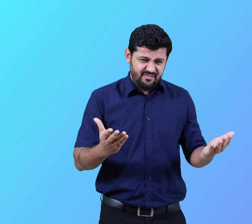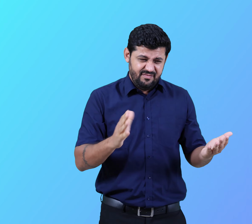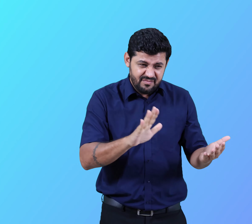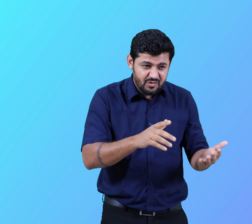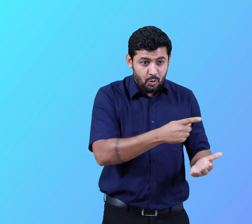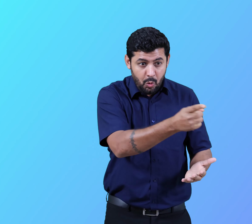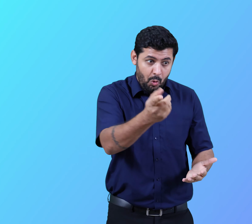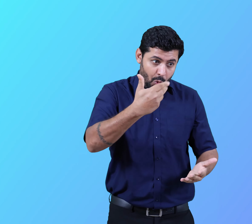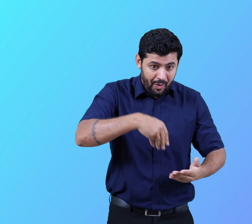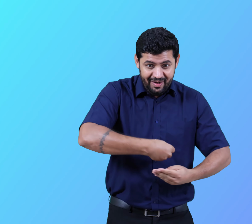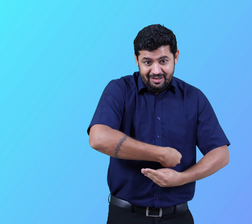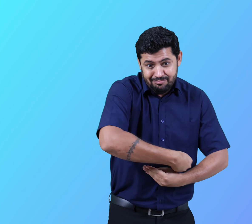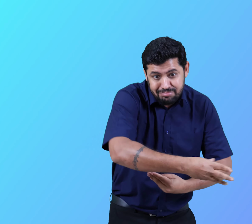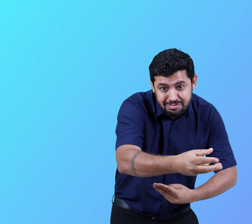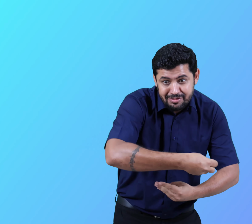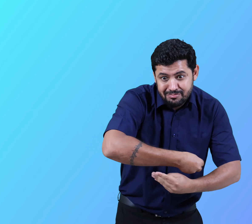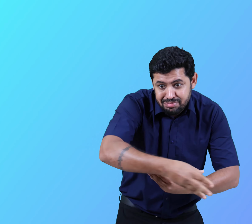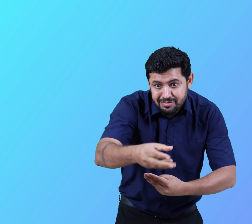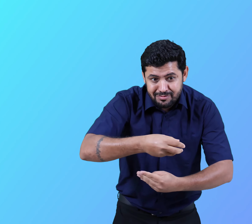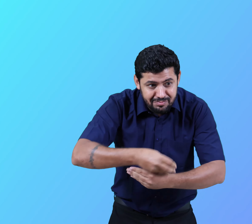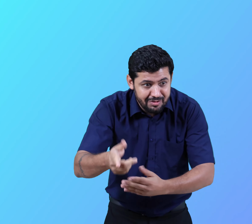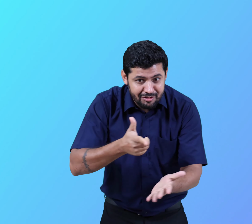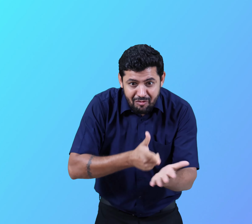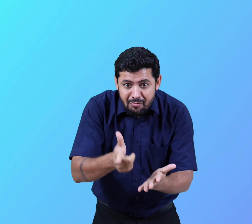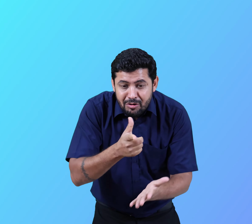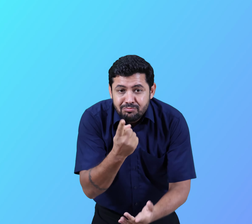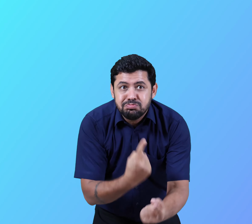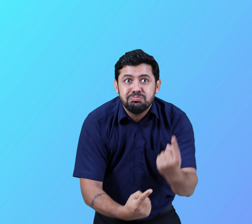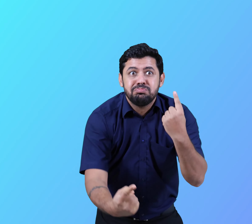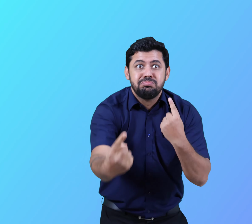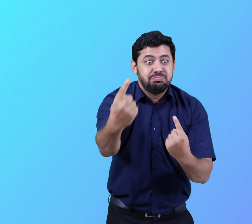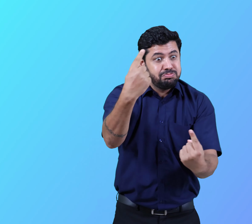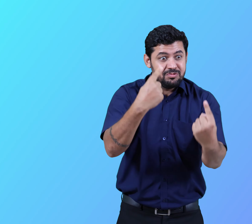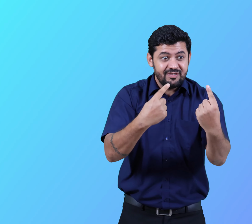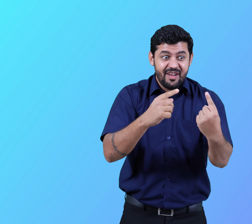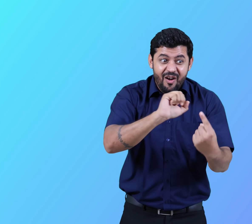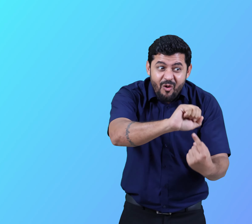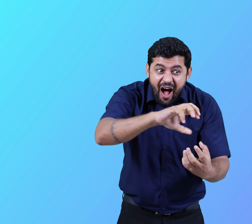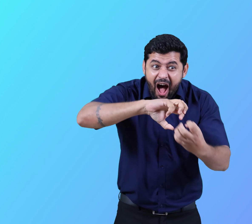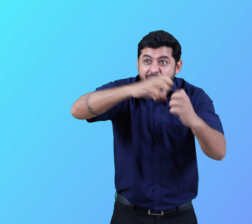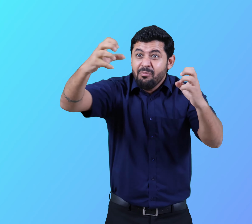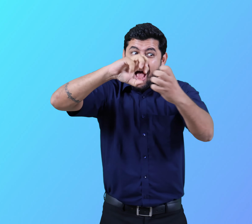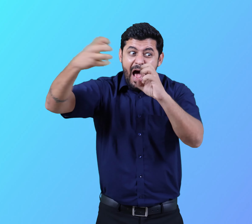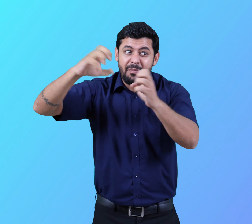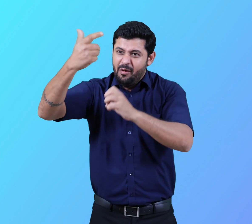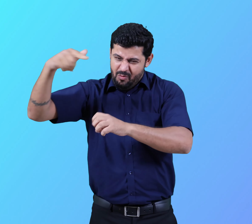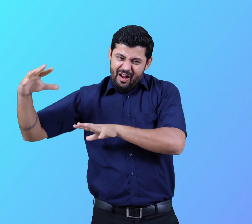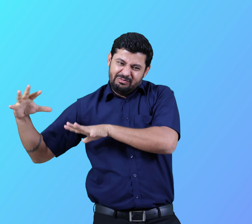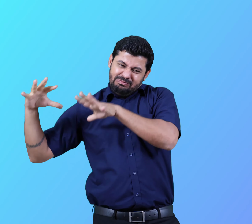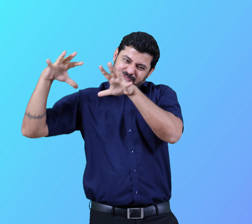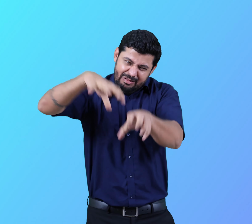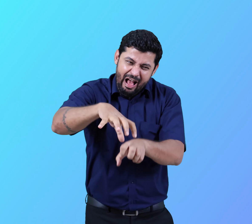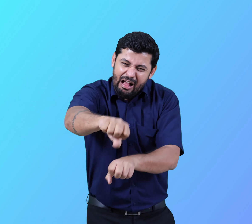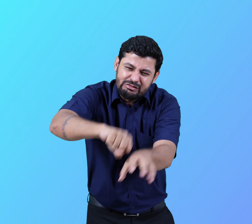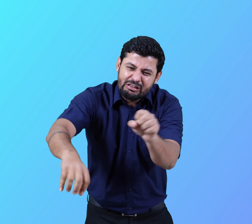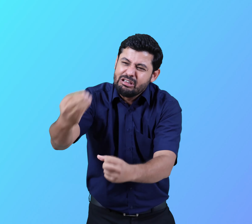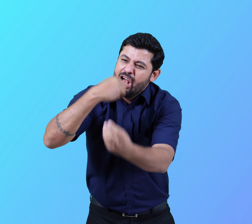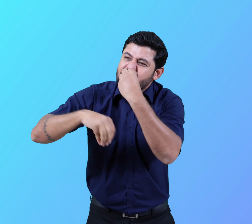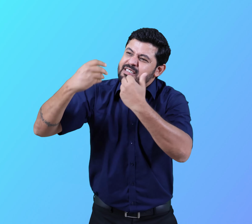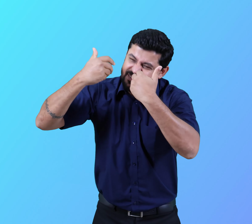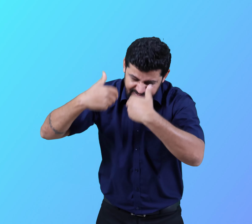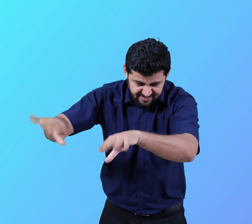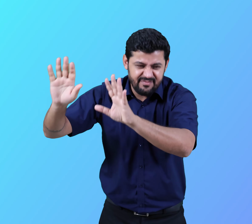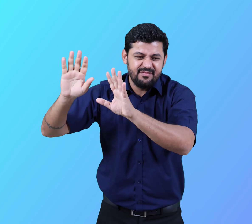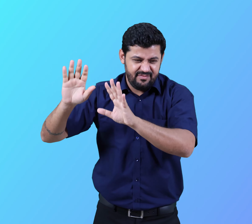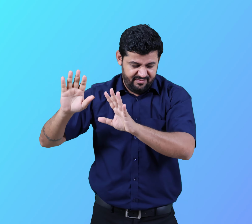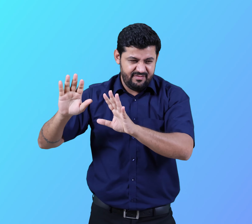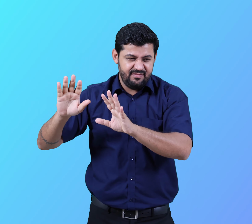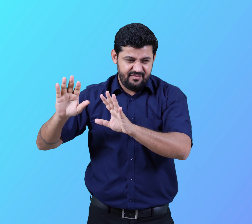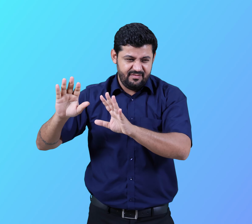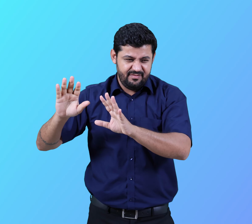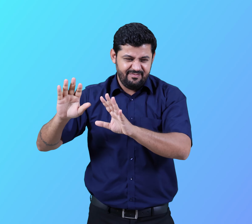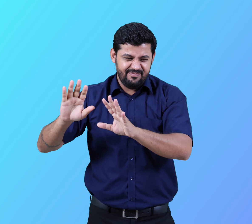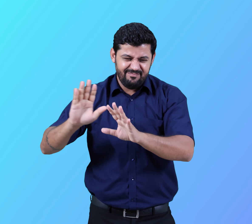You will not have success when you plant your seed. And your enemies will eat your crops.